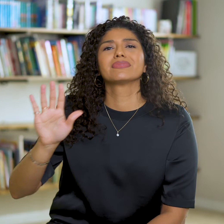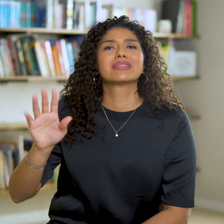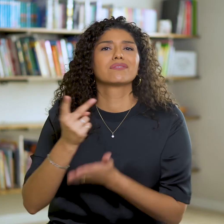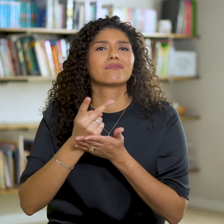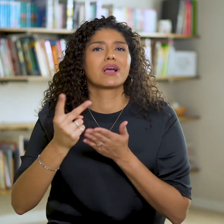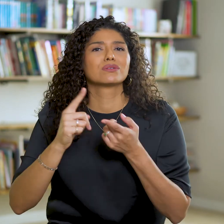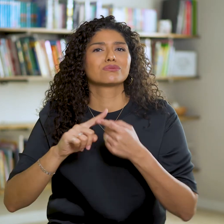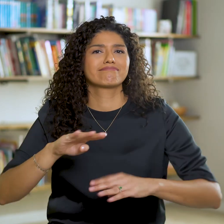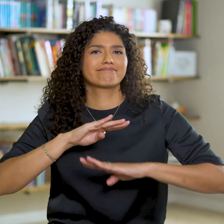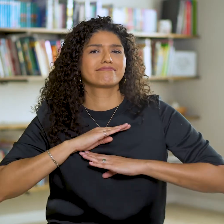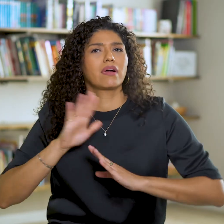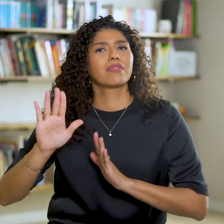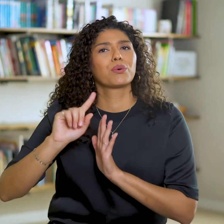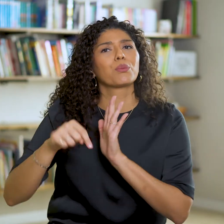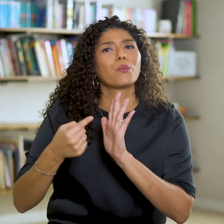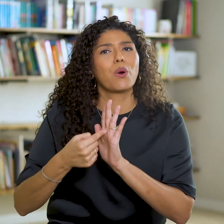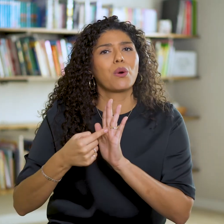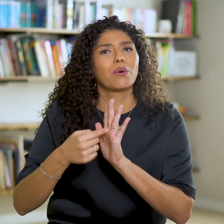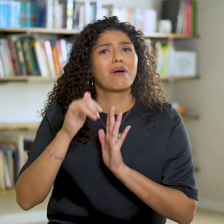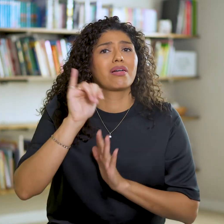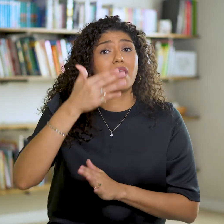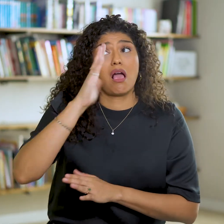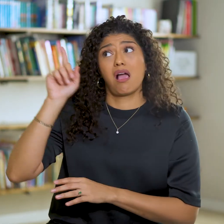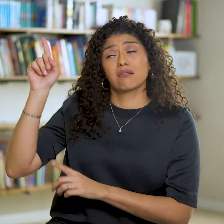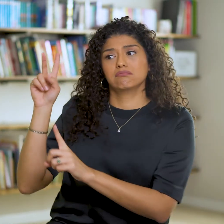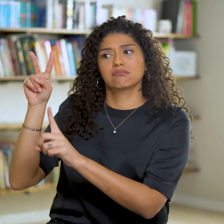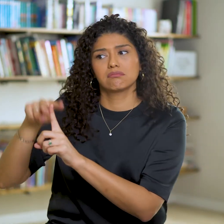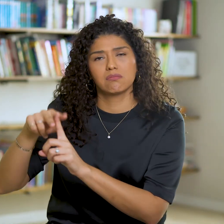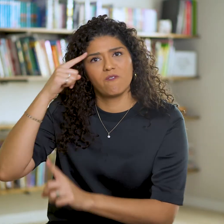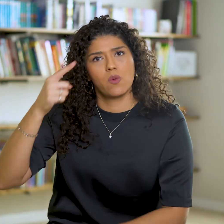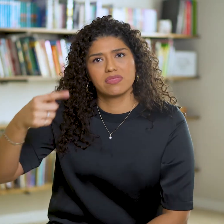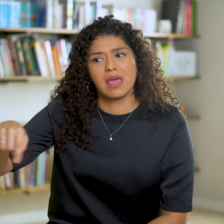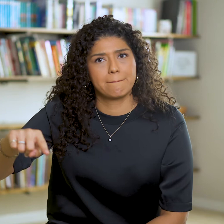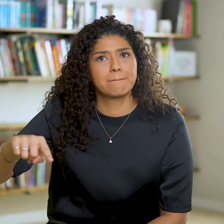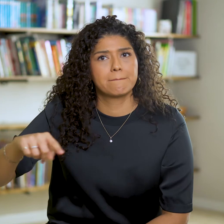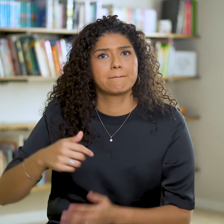their failure to step into the role God appointed for them.